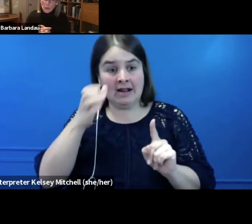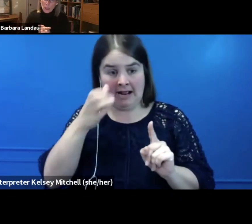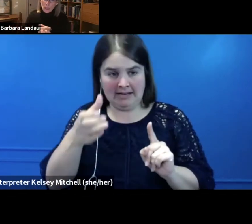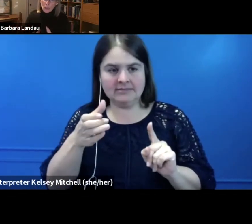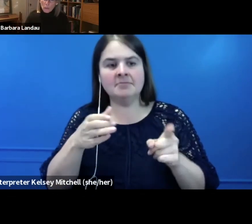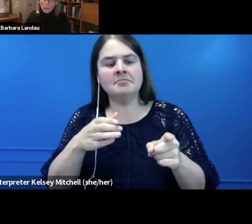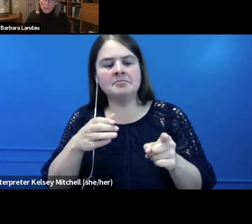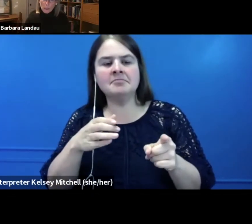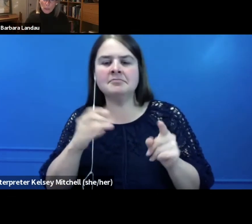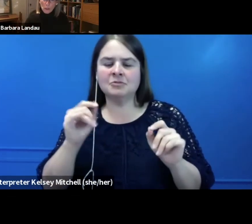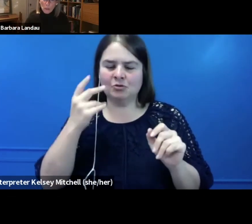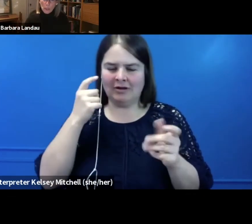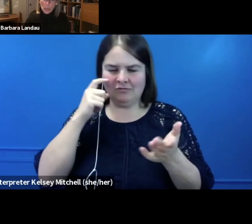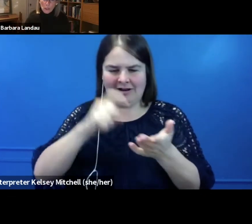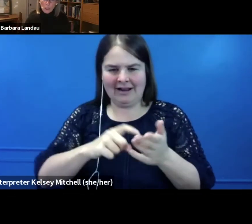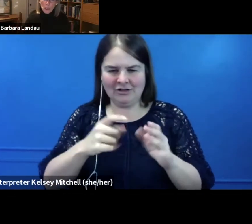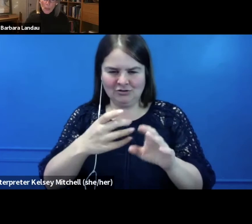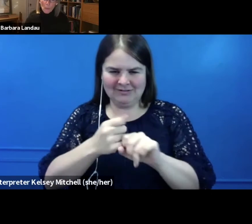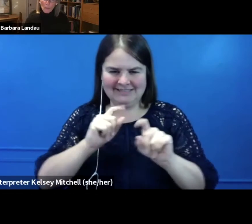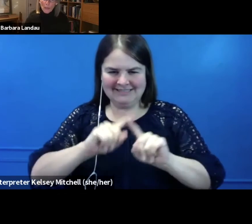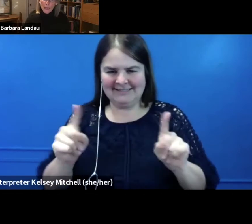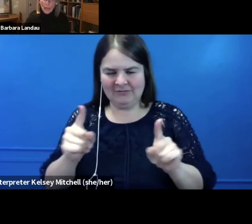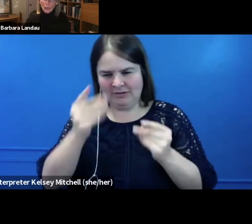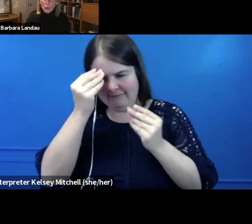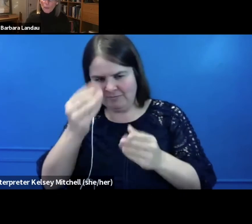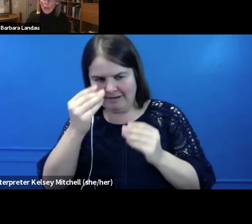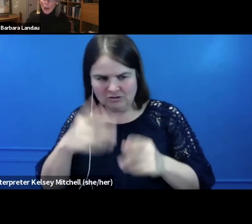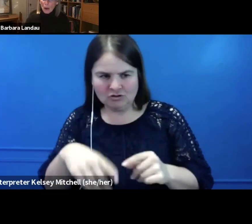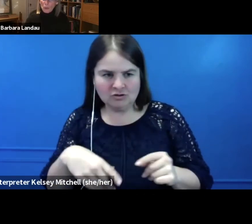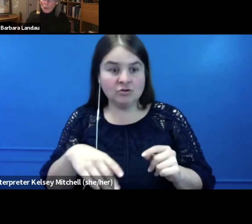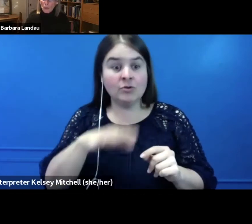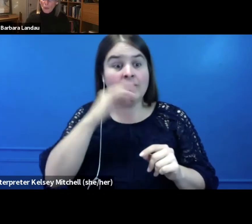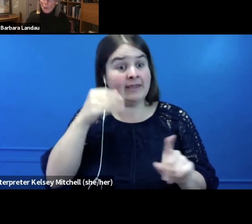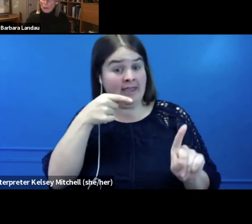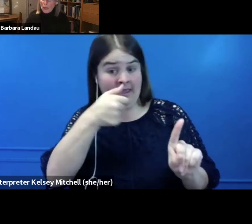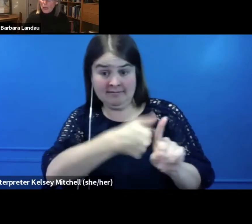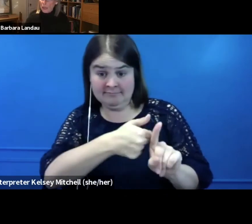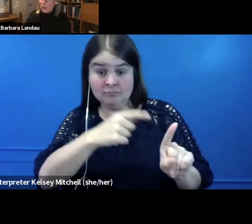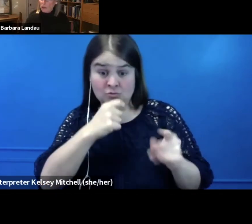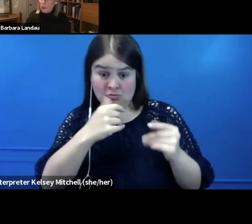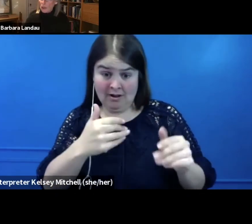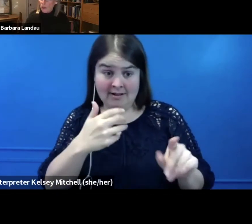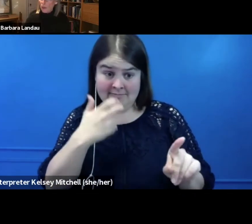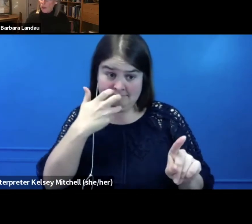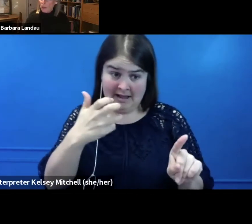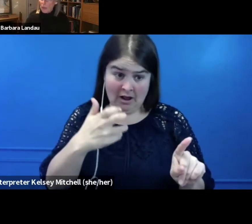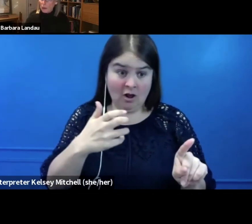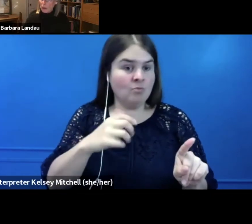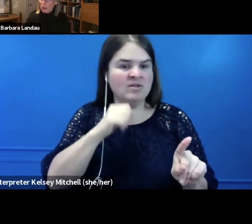get different interpretations the cat